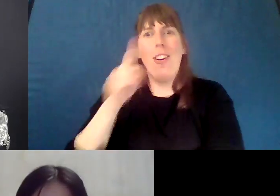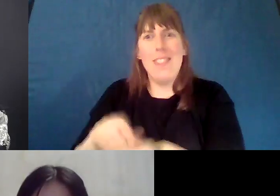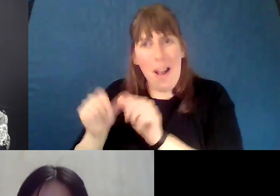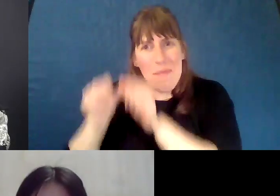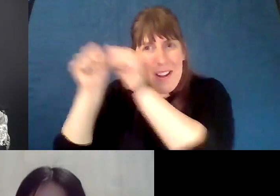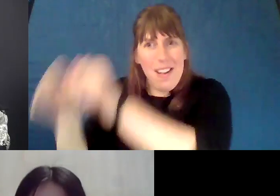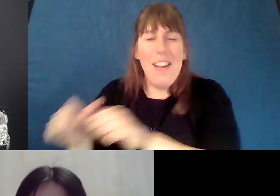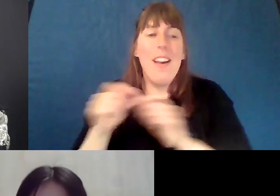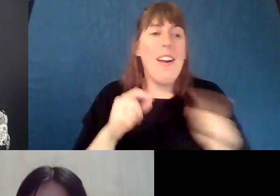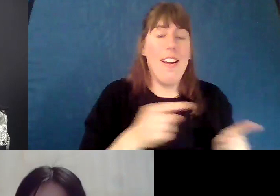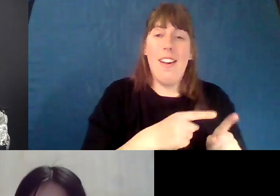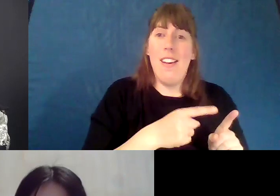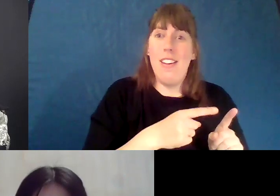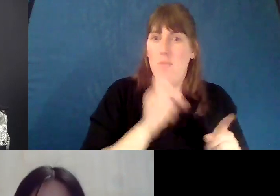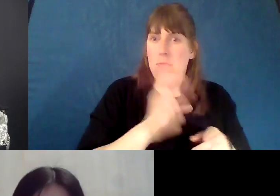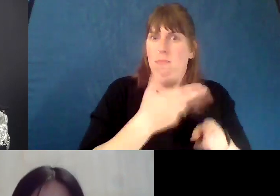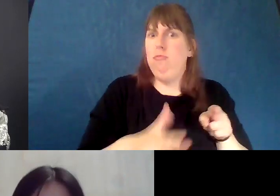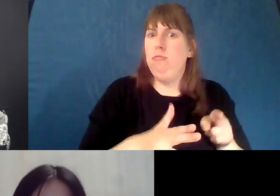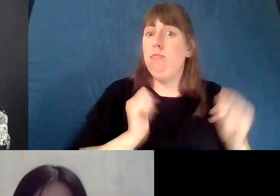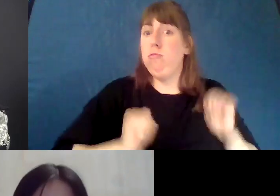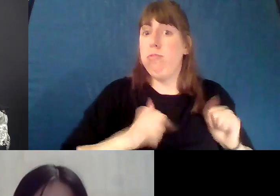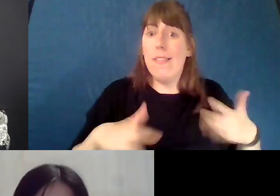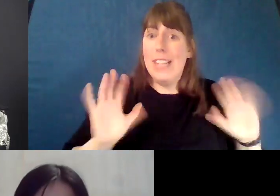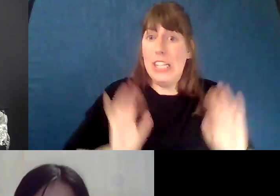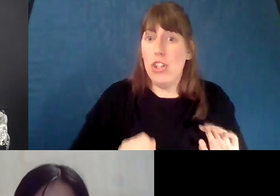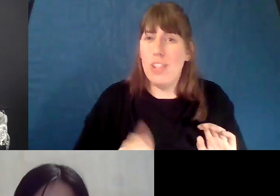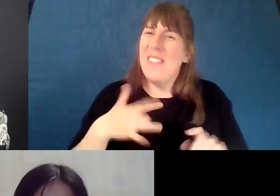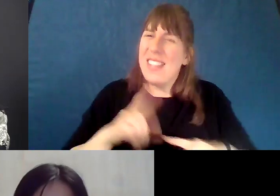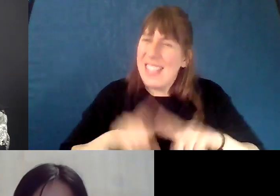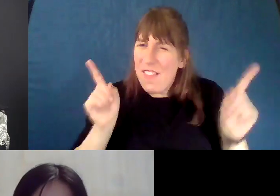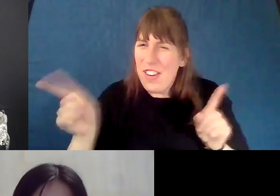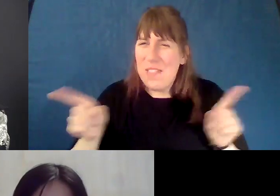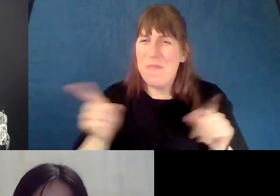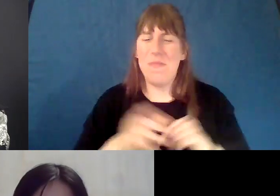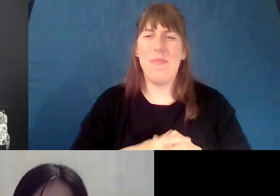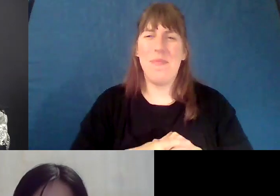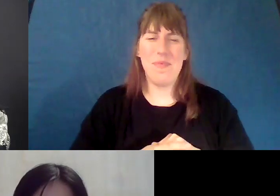you know, we're still in the thick of it right now, and it just feels, I think, the type of,